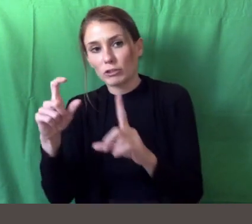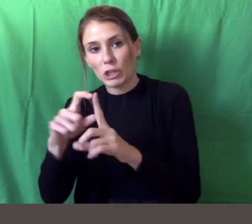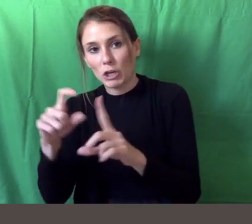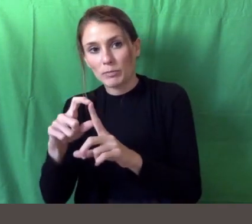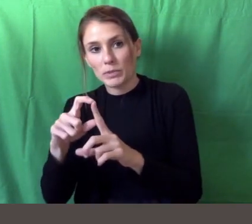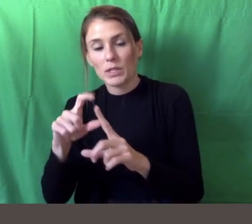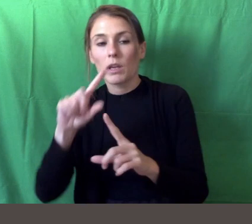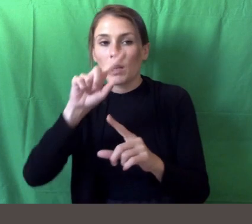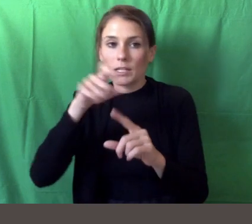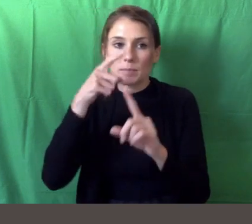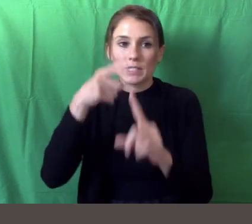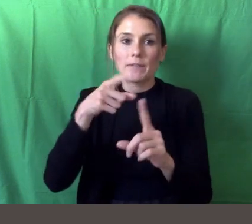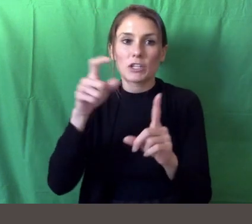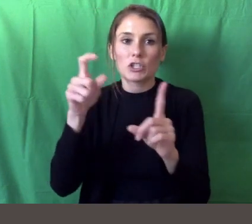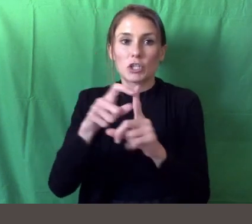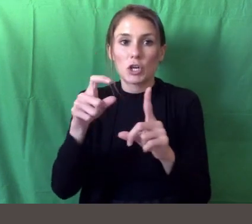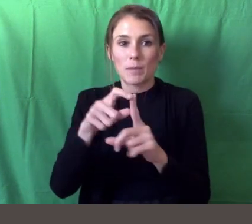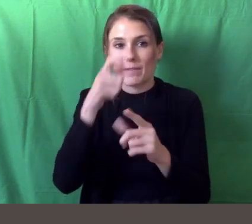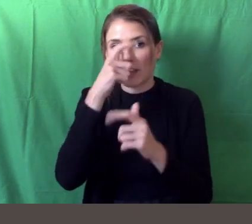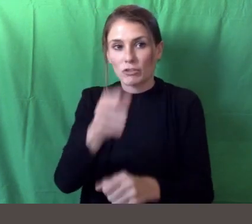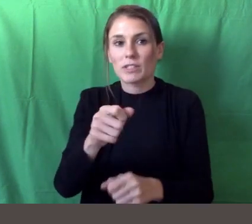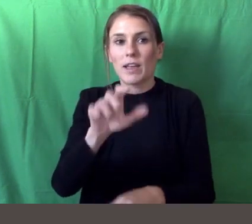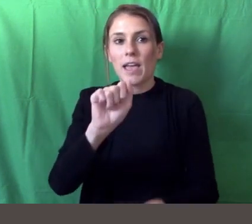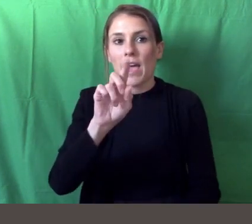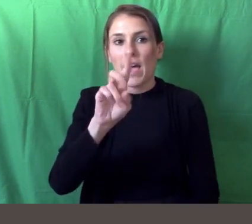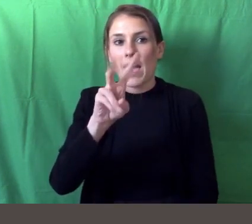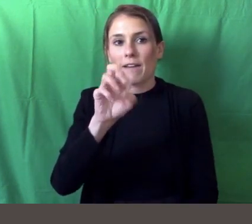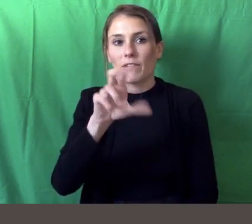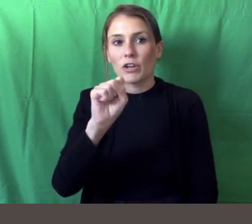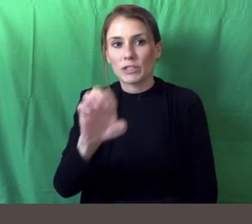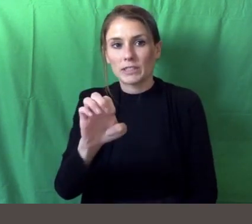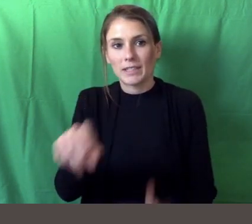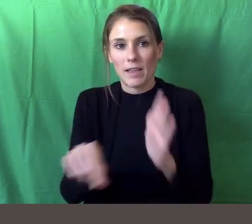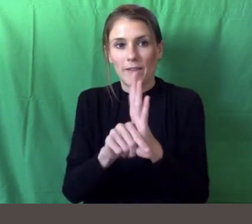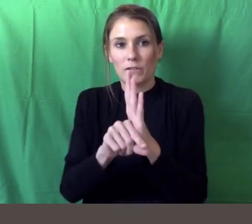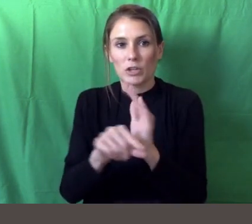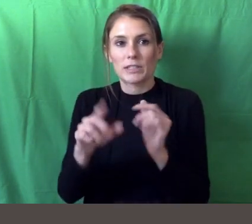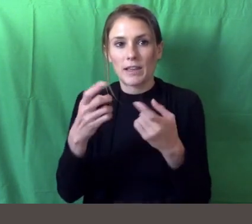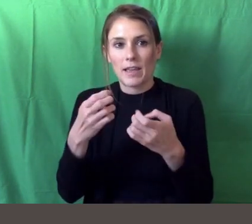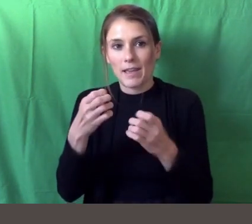A particular term of interest here is adverse effects, which are present in 40% of the cases,